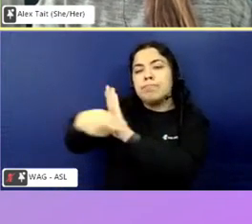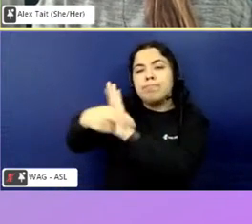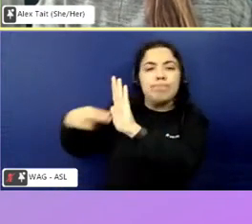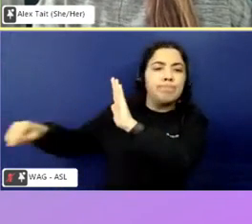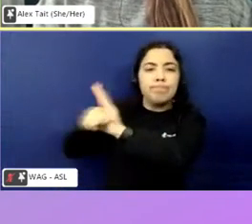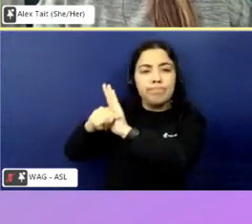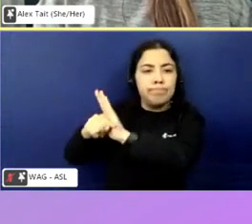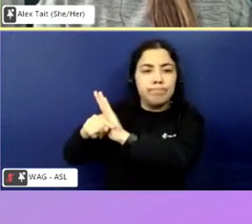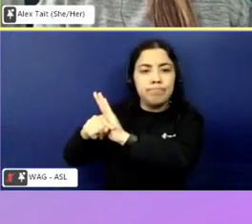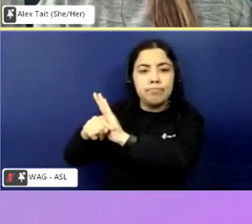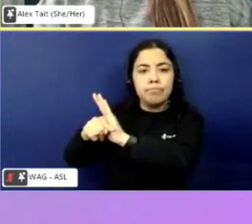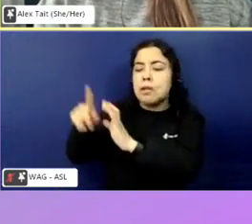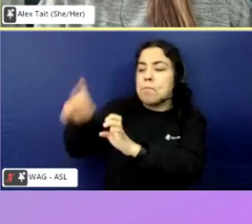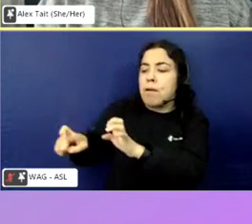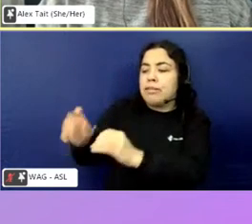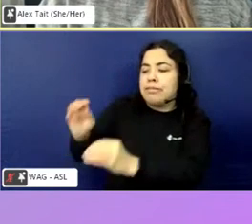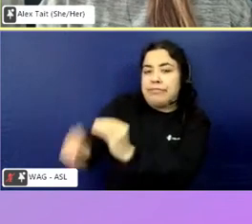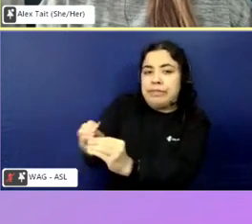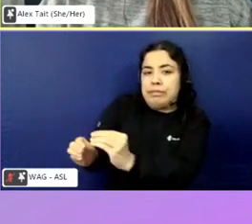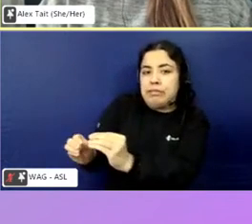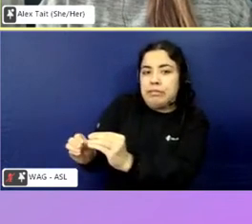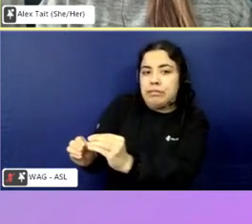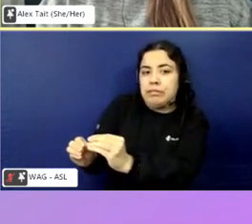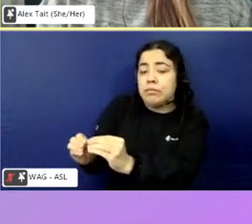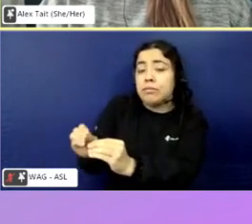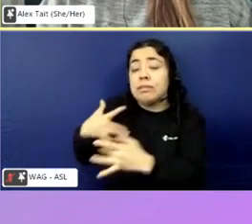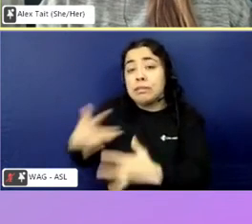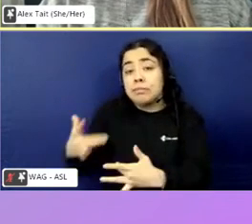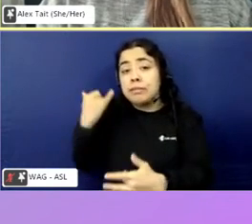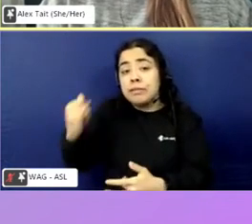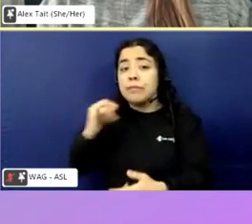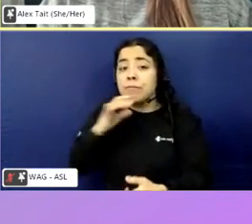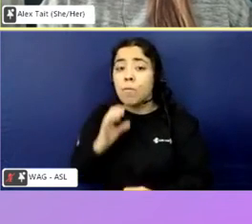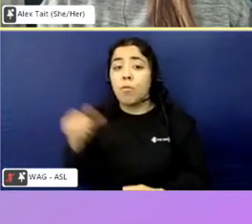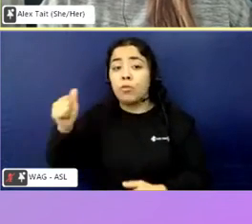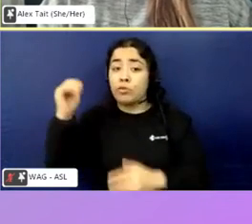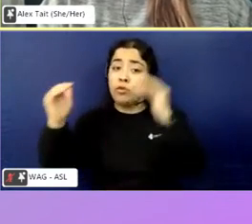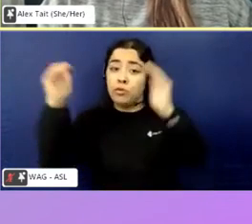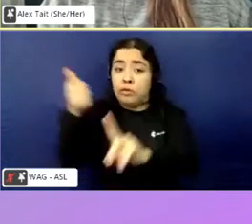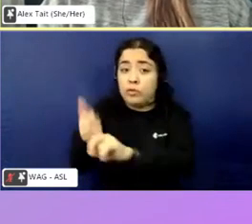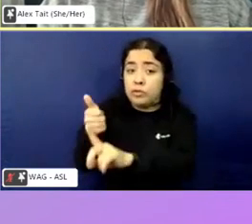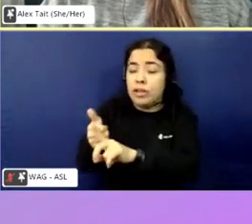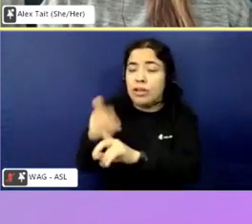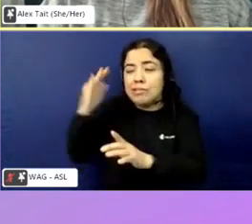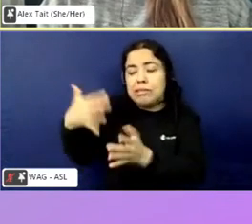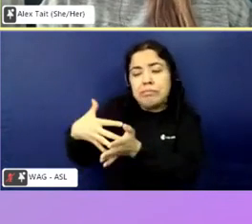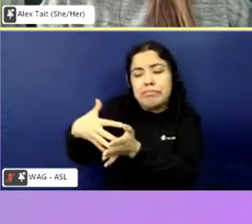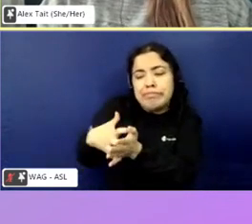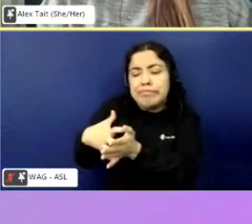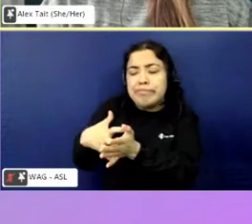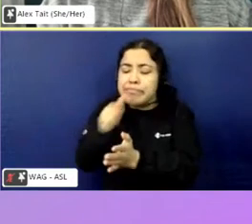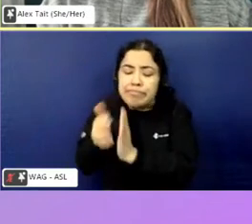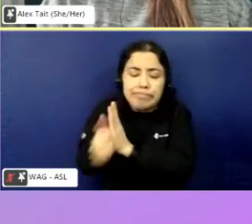fixed, and older adults are considered to be frail and incompetent. This is call what we interventionist logic.